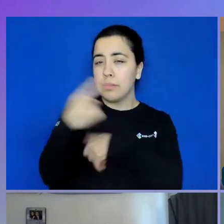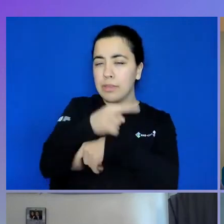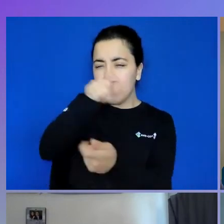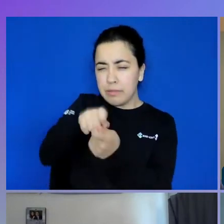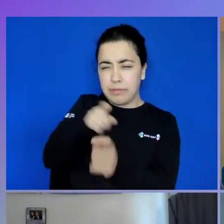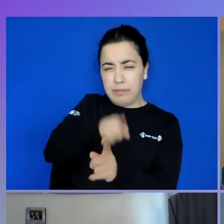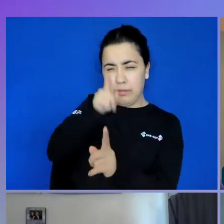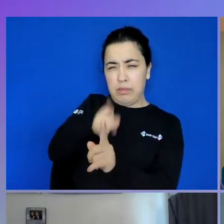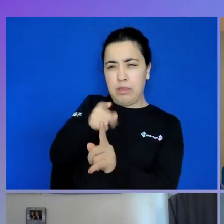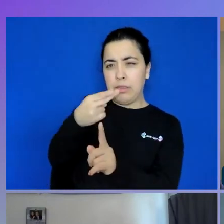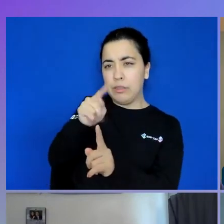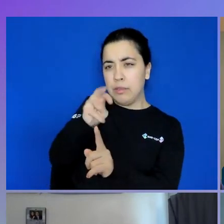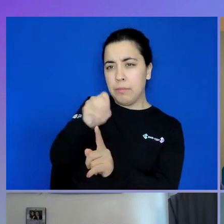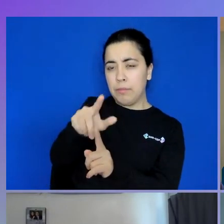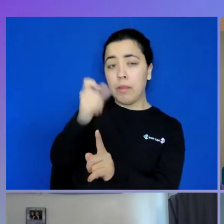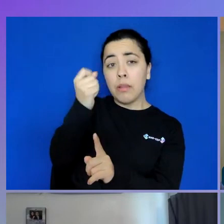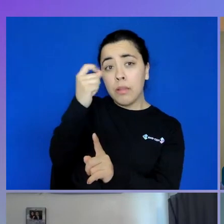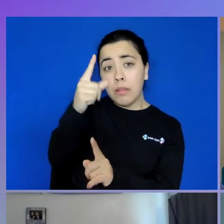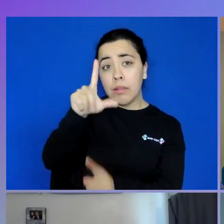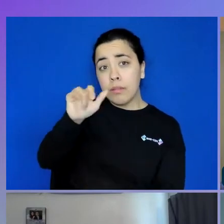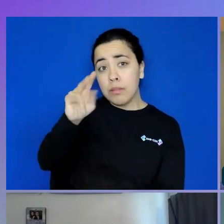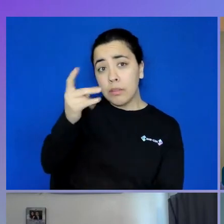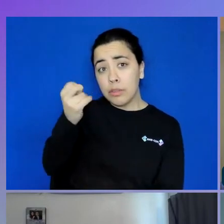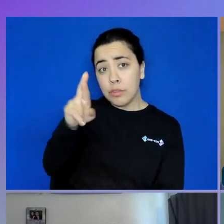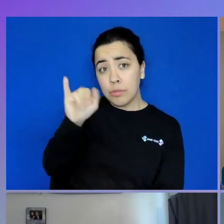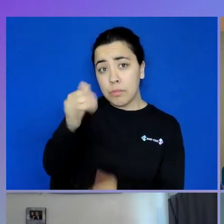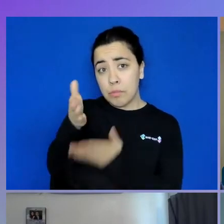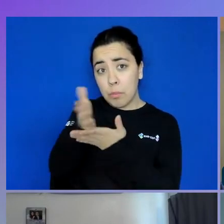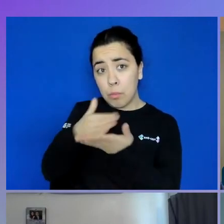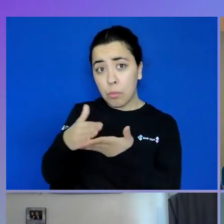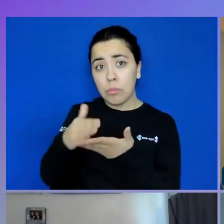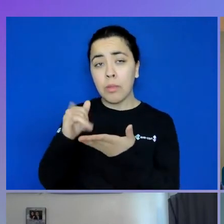portion that I showed you, uh, that does apply to some, uh,